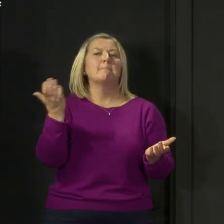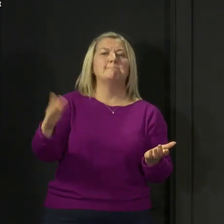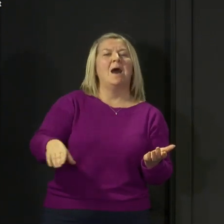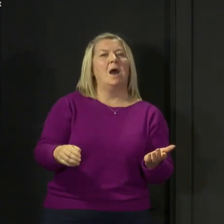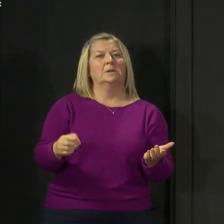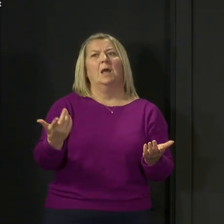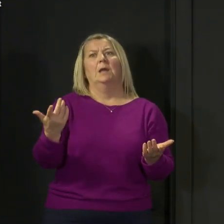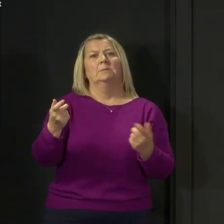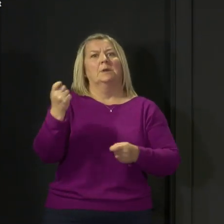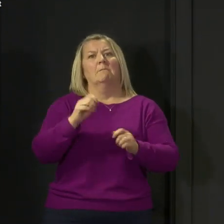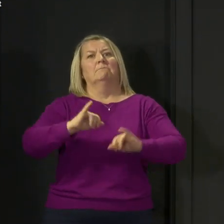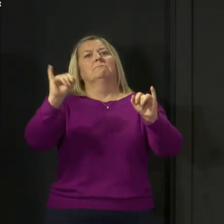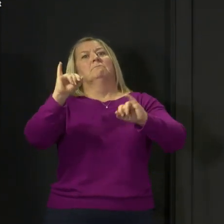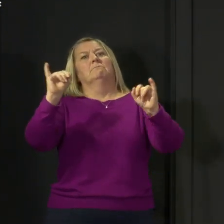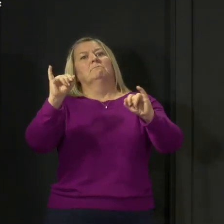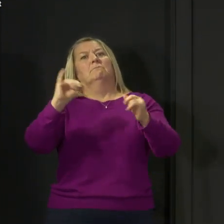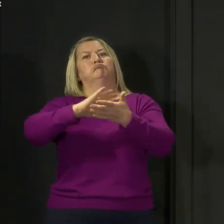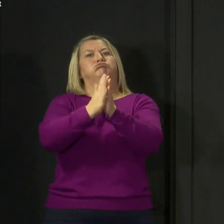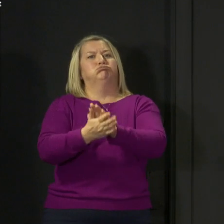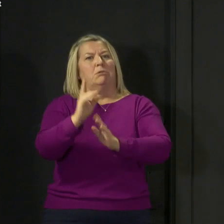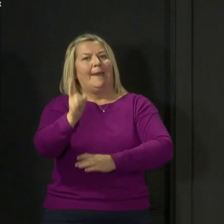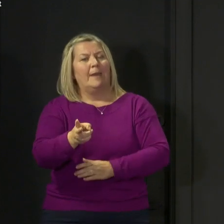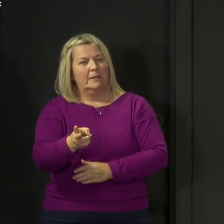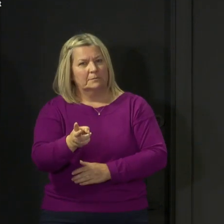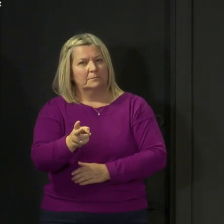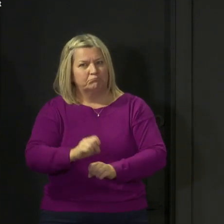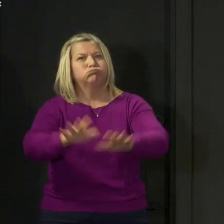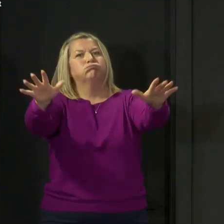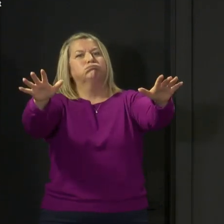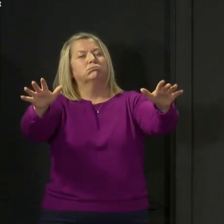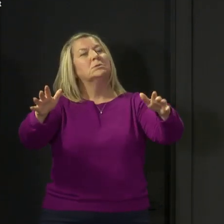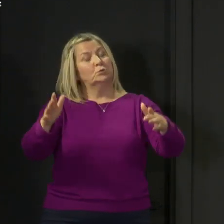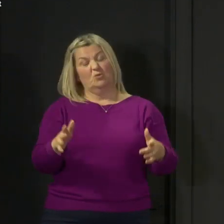it doesn't do more damage than good. So these are the principles that will continue to guide